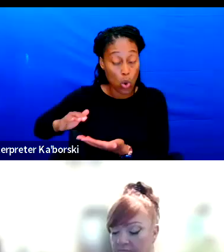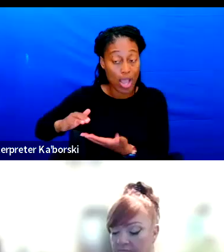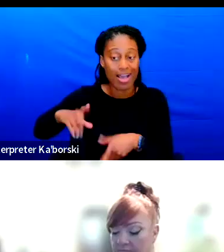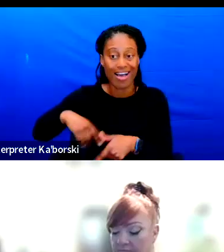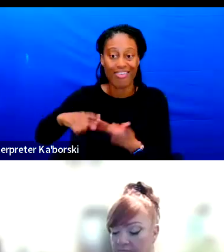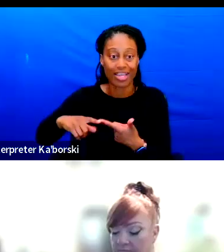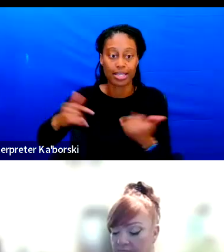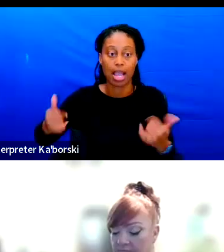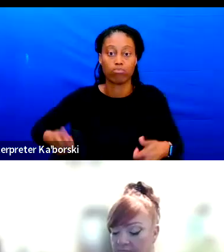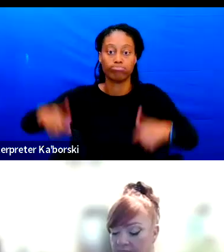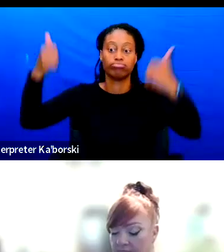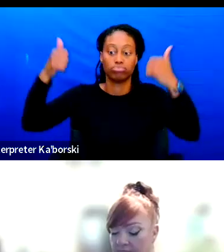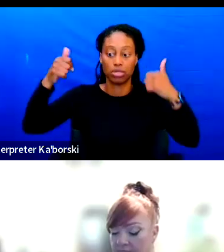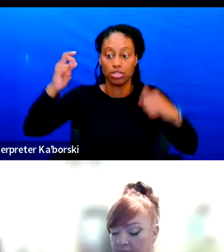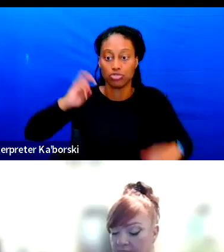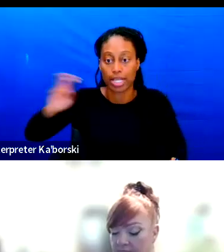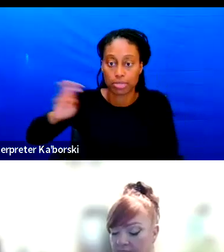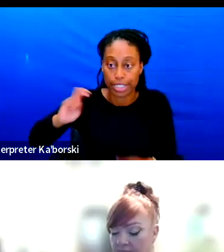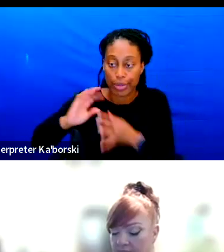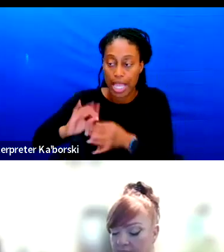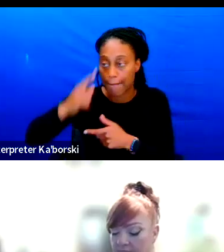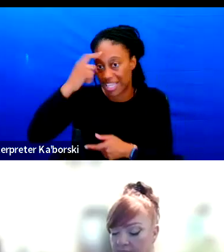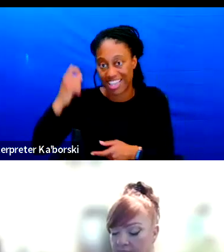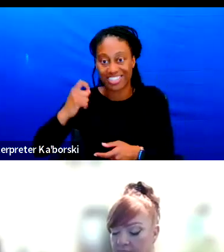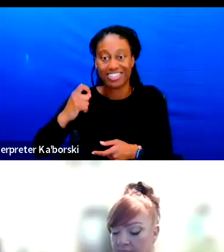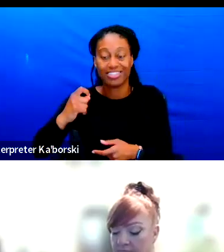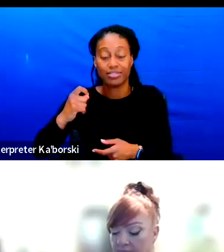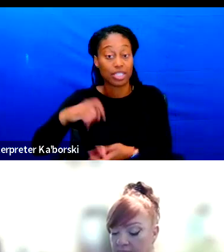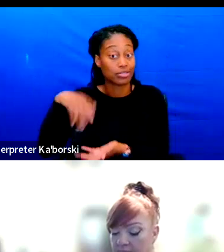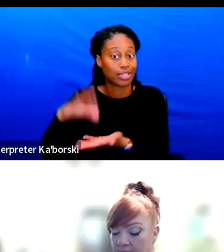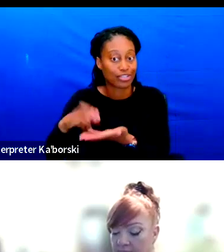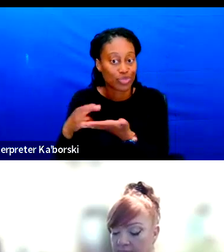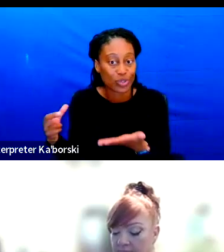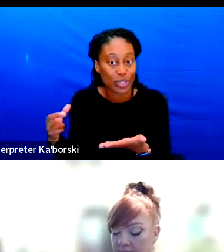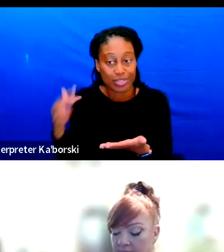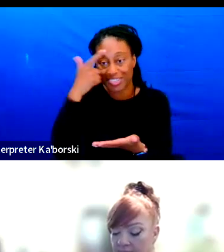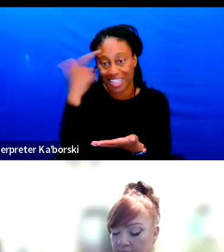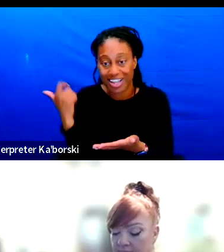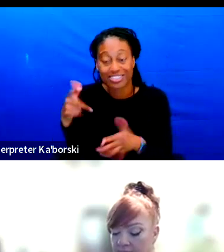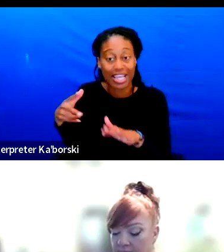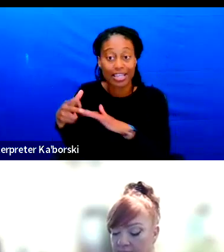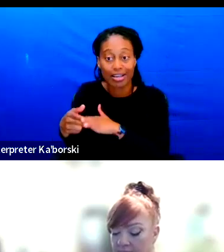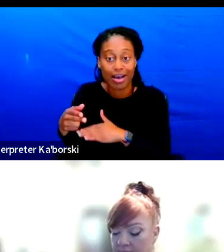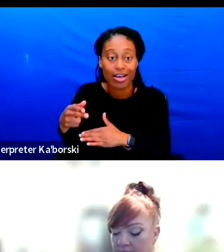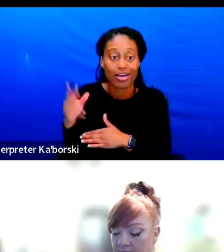Kyle Kleist: where we're seeing more calls. Why, in our calls are for transportation needs Kyle Kleist: so